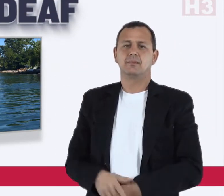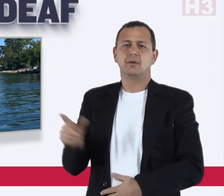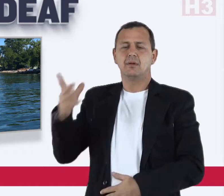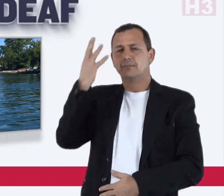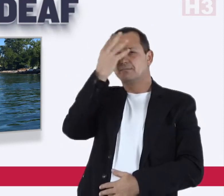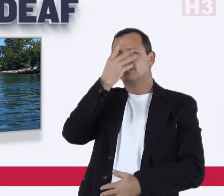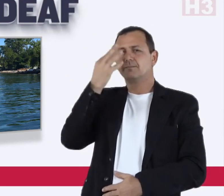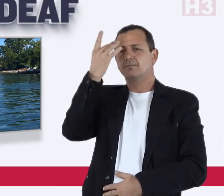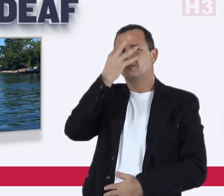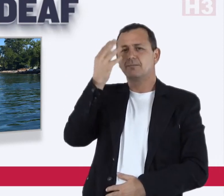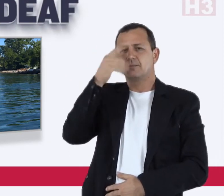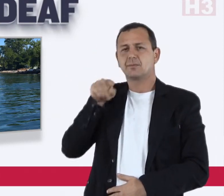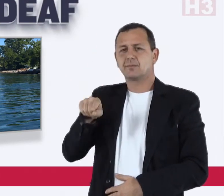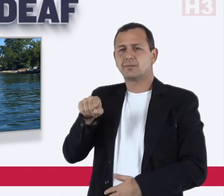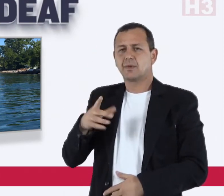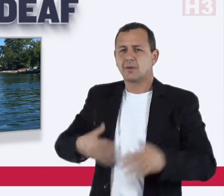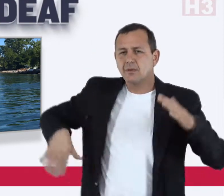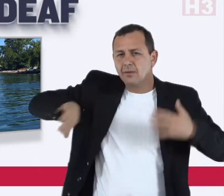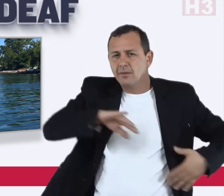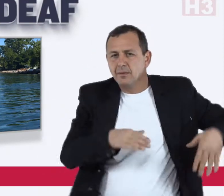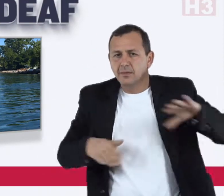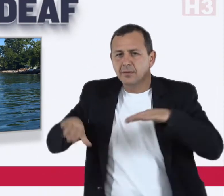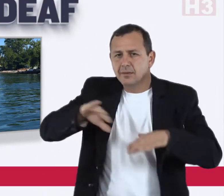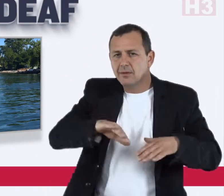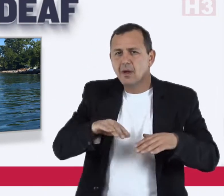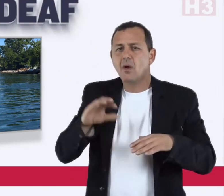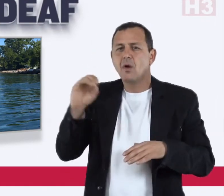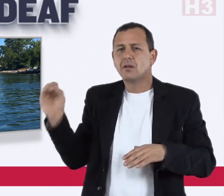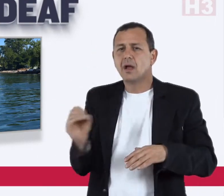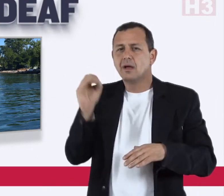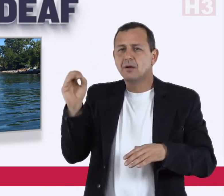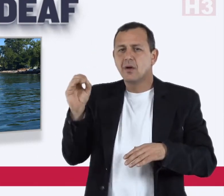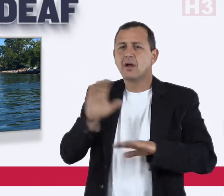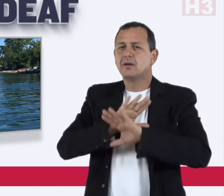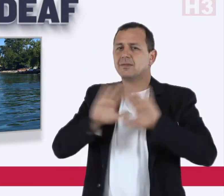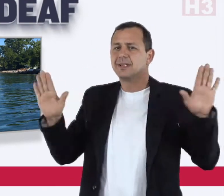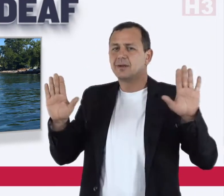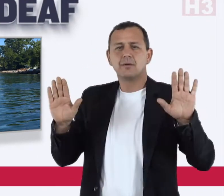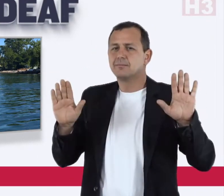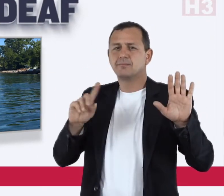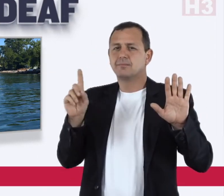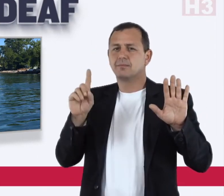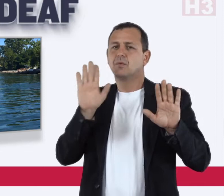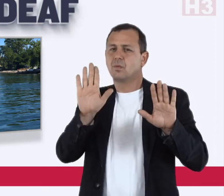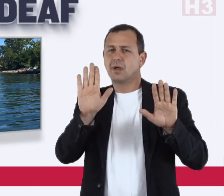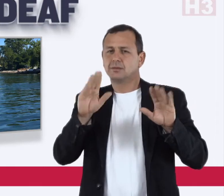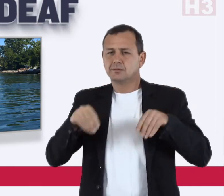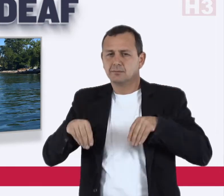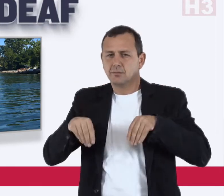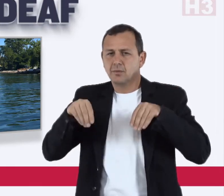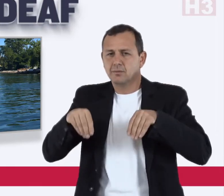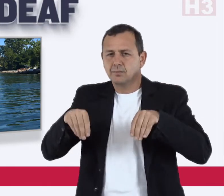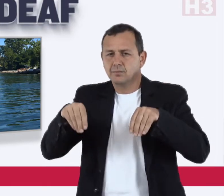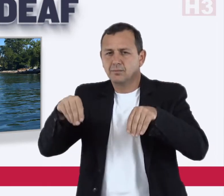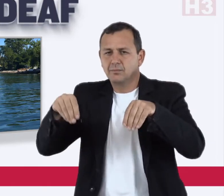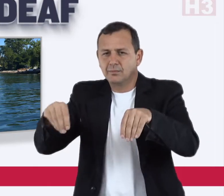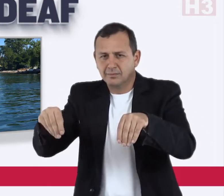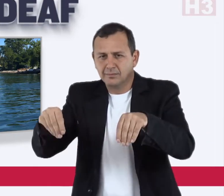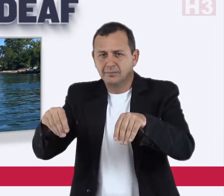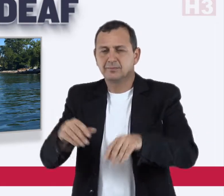She considers crossing Lake Ontario “unfinished business.”